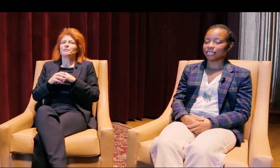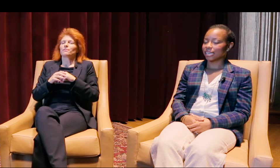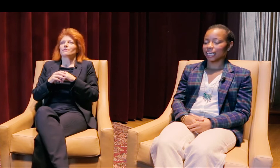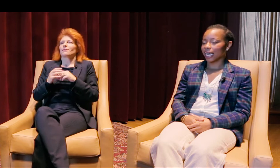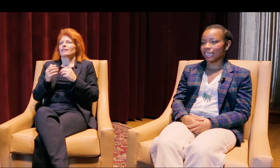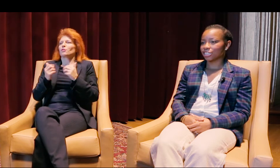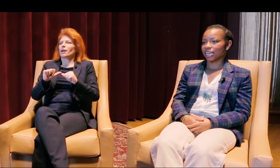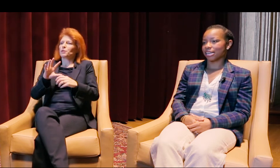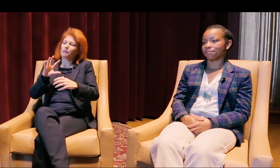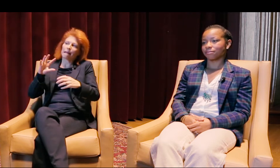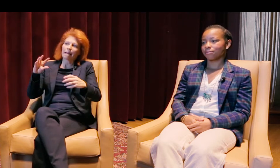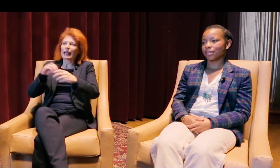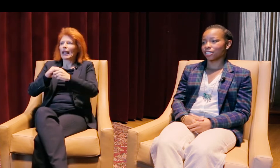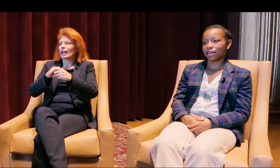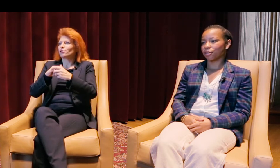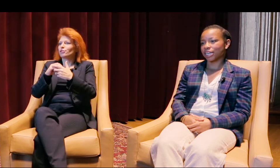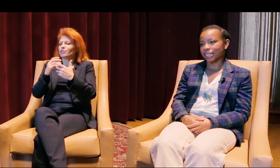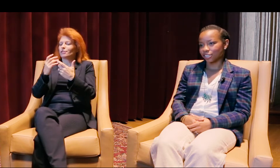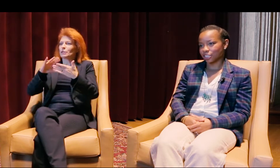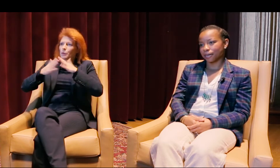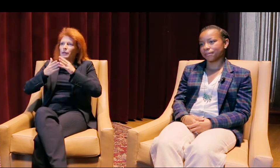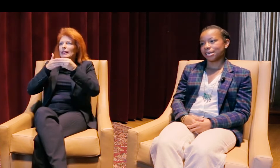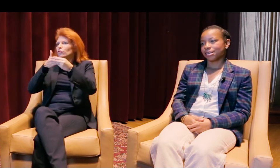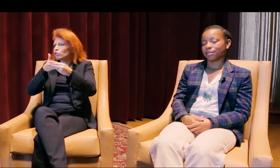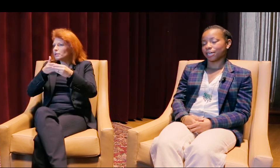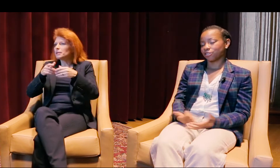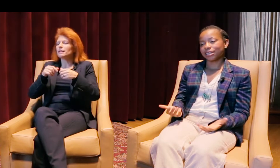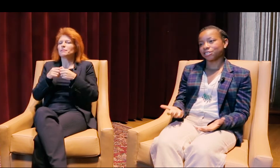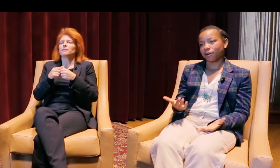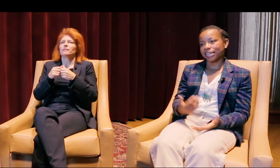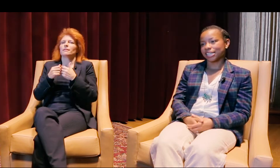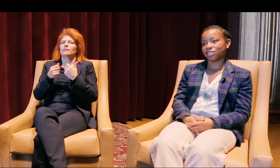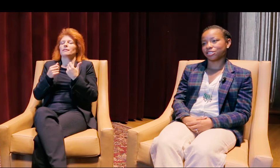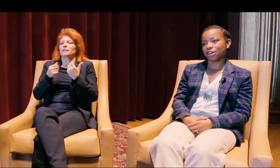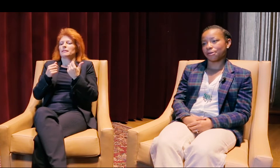trying to engage in community leadership to make sure that these organizations